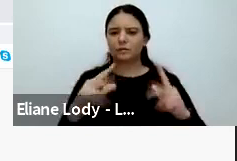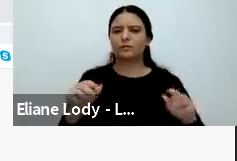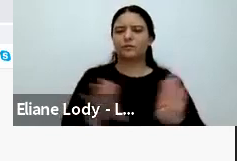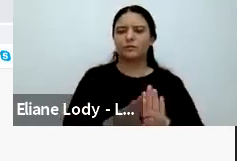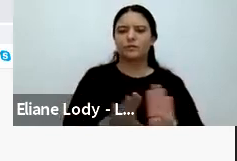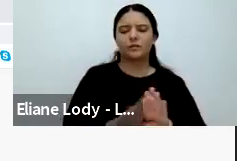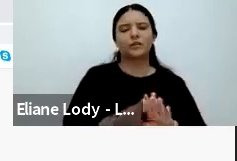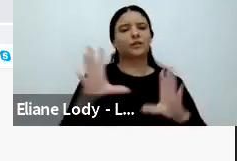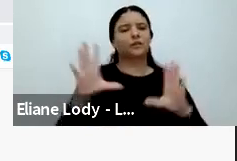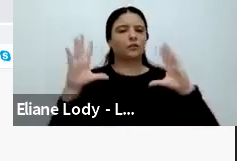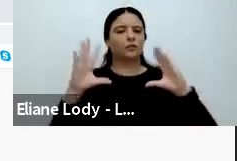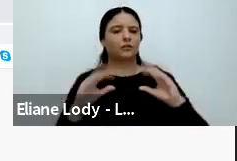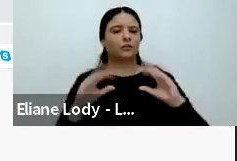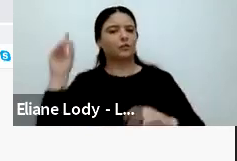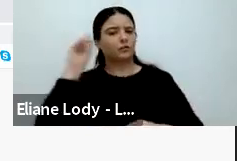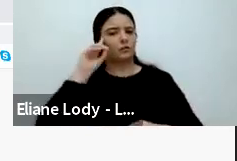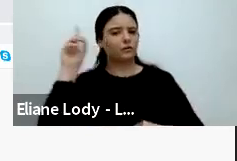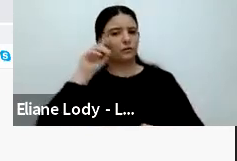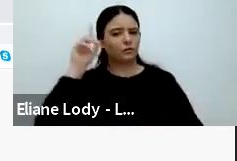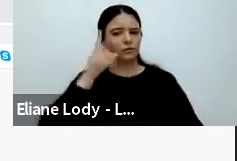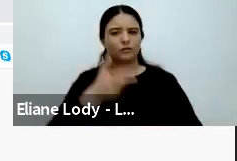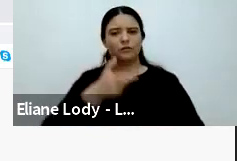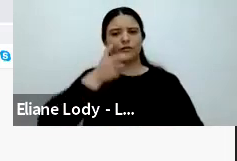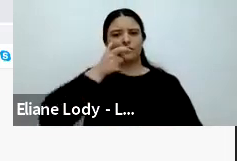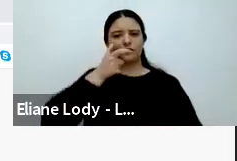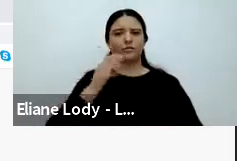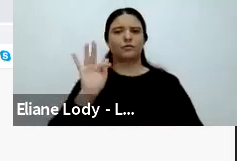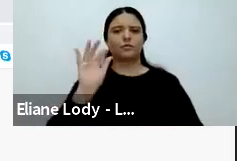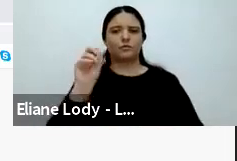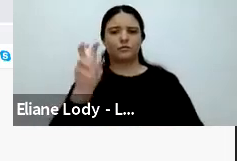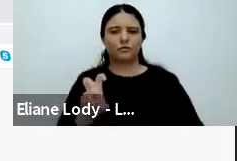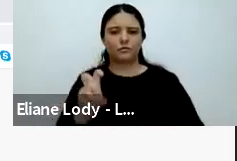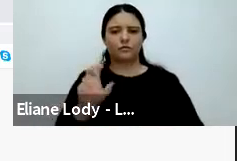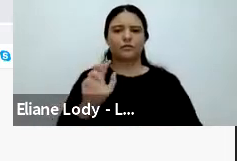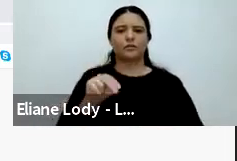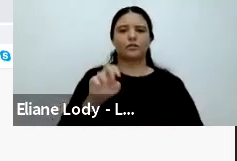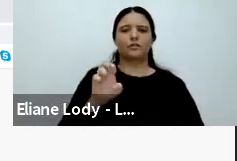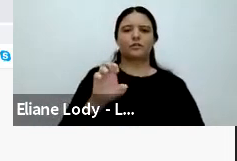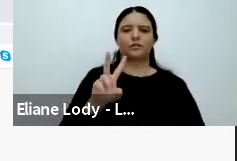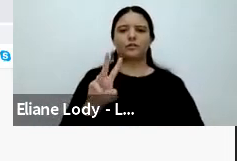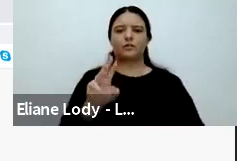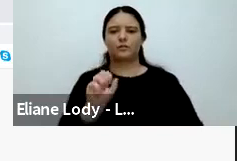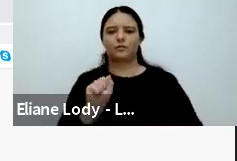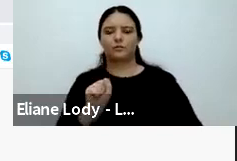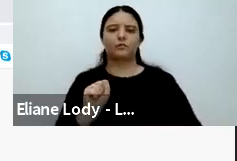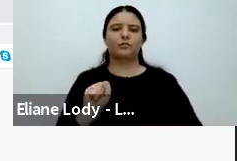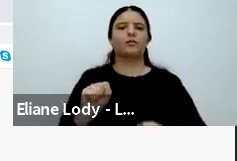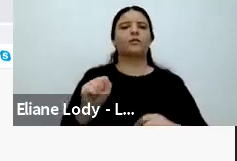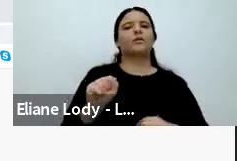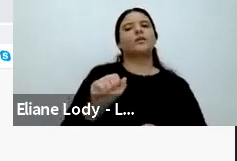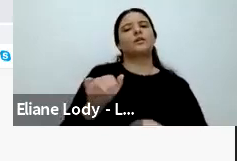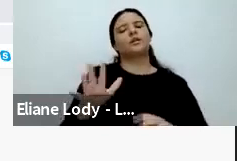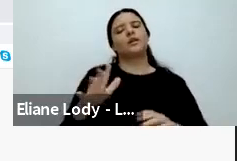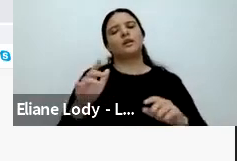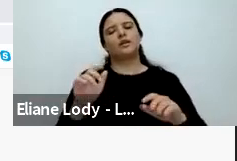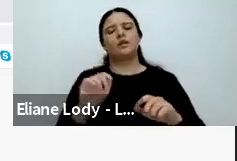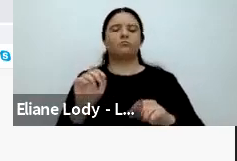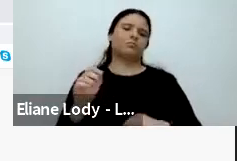they get every night on Fox News. ws on all the right wing new on all the right wing news networks. and indeed.